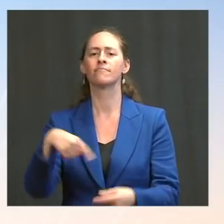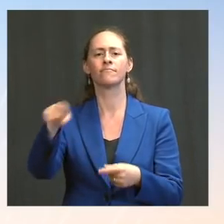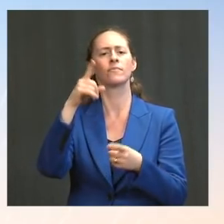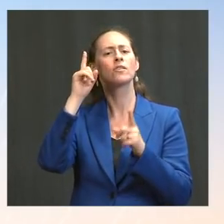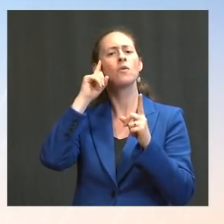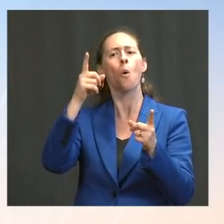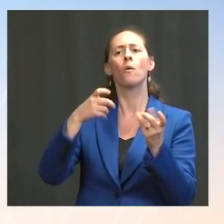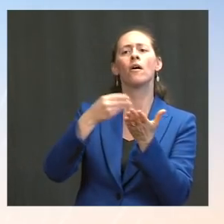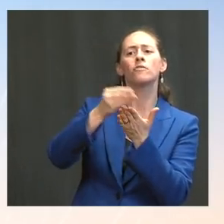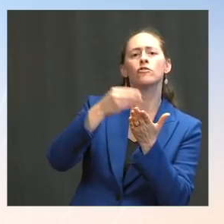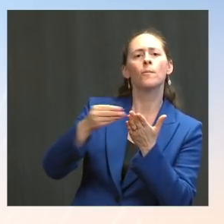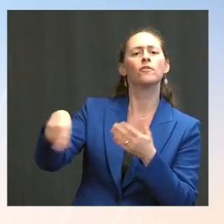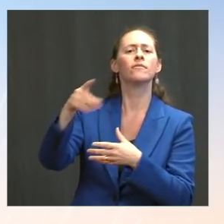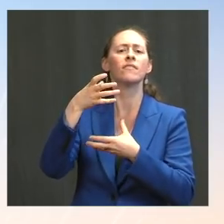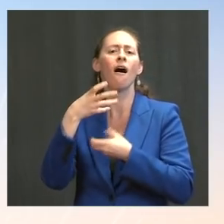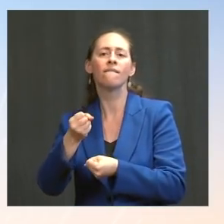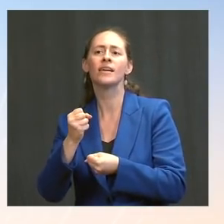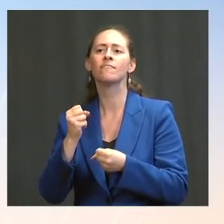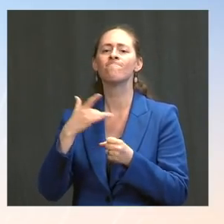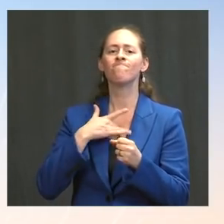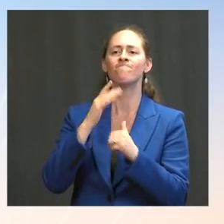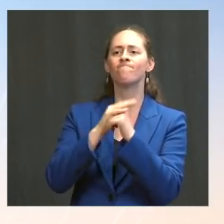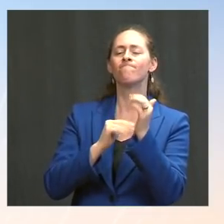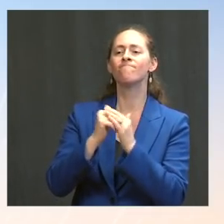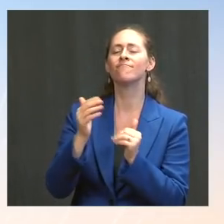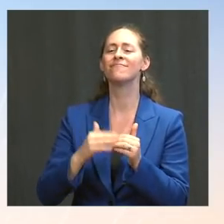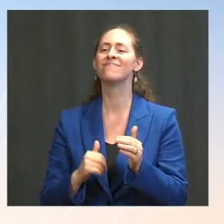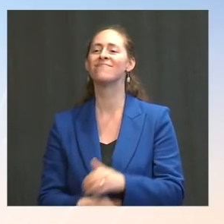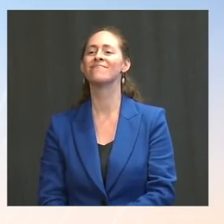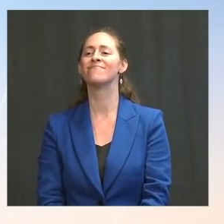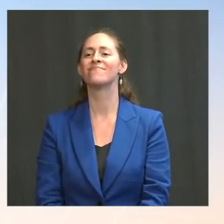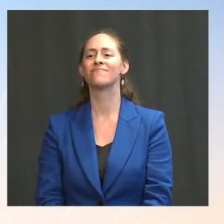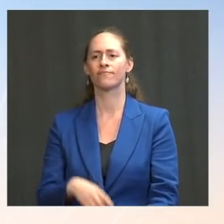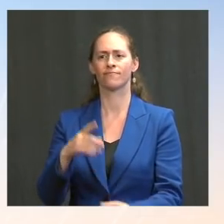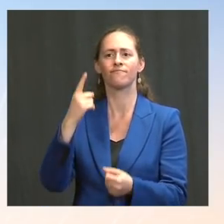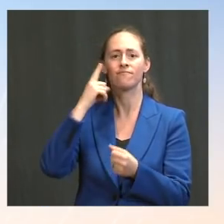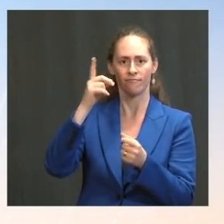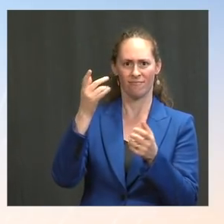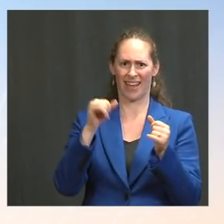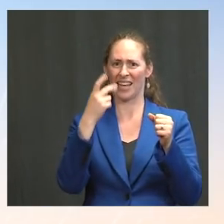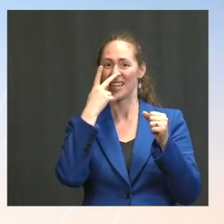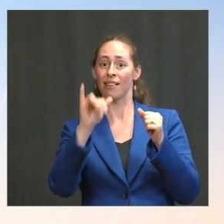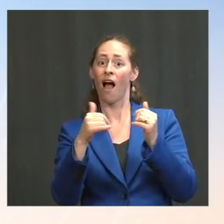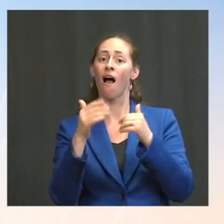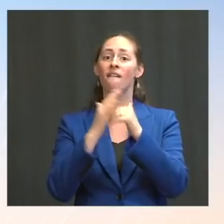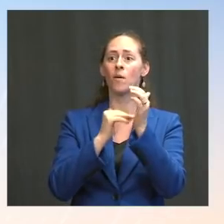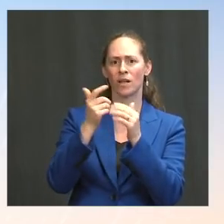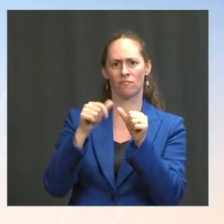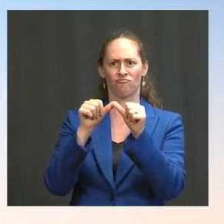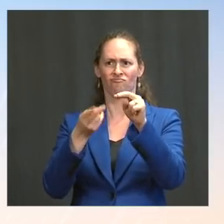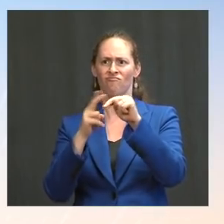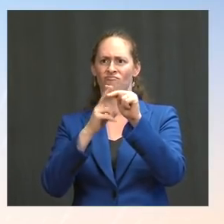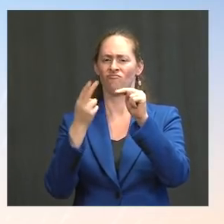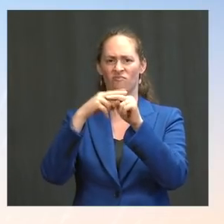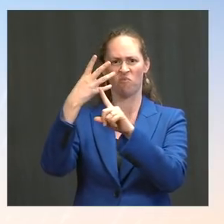and not only did we see the index increase for the fourth straight month at very high levels now in terms of consumers' current